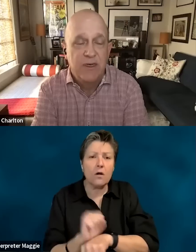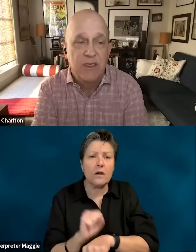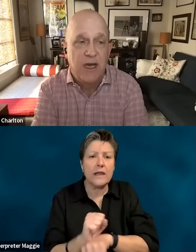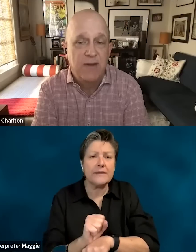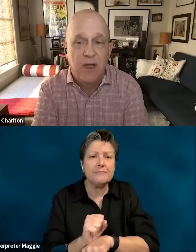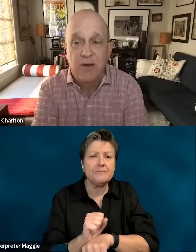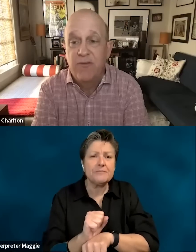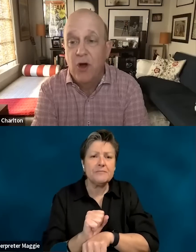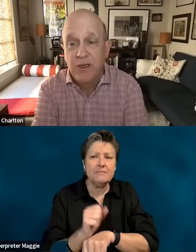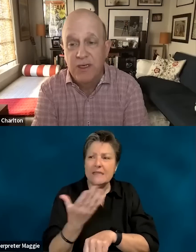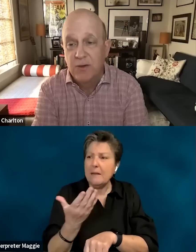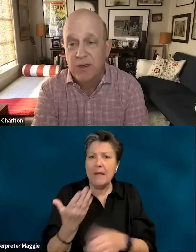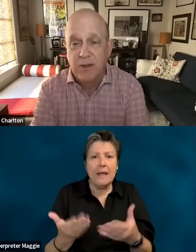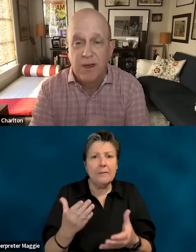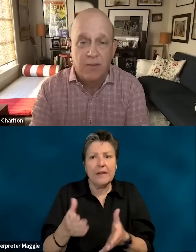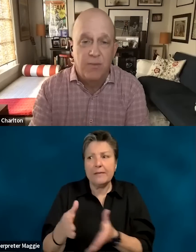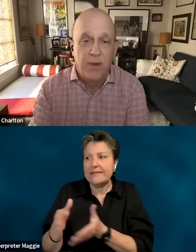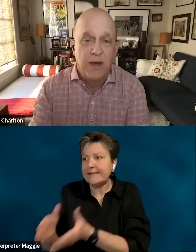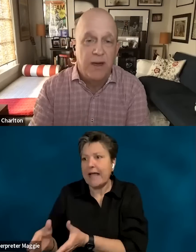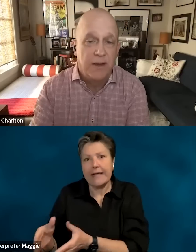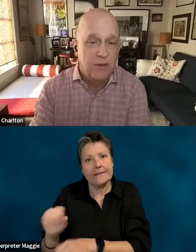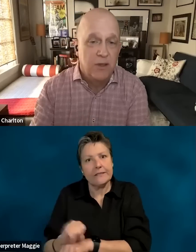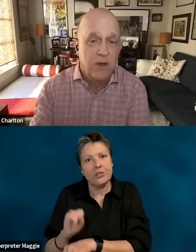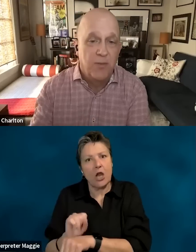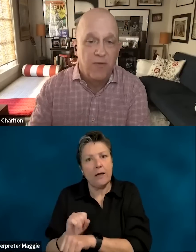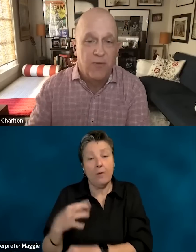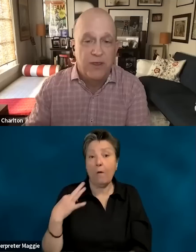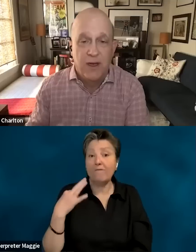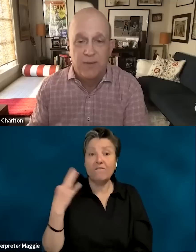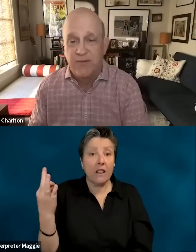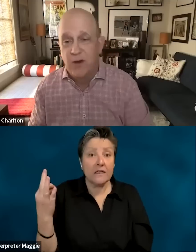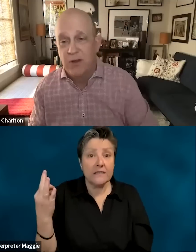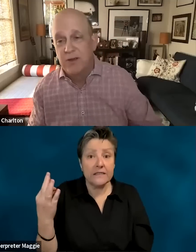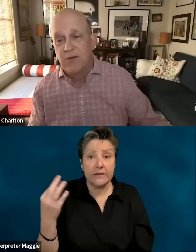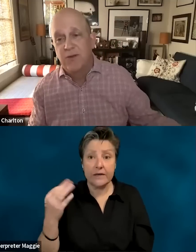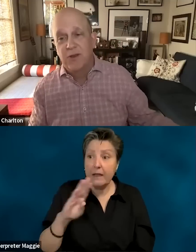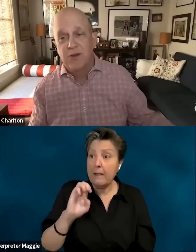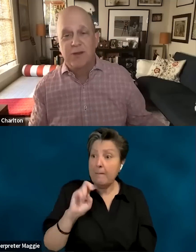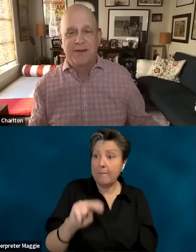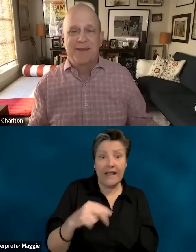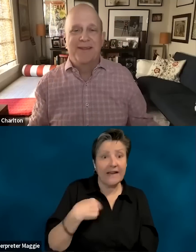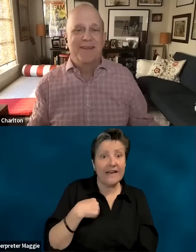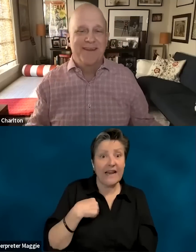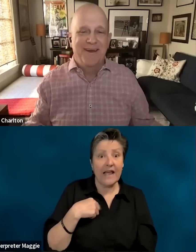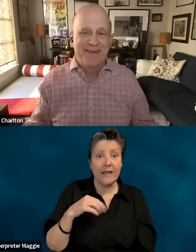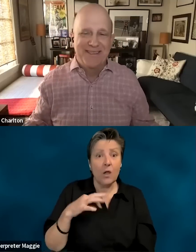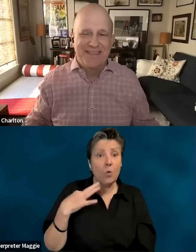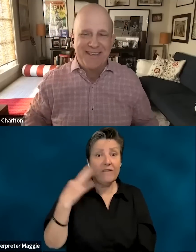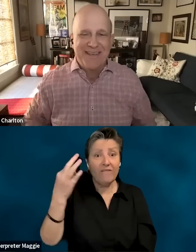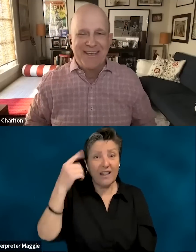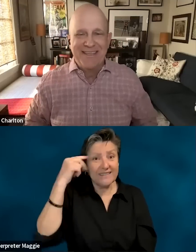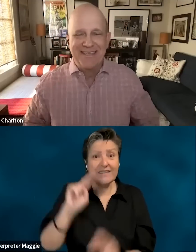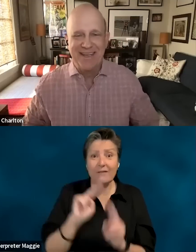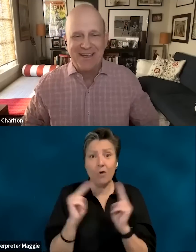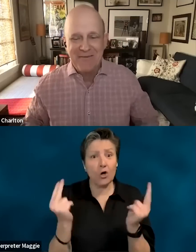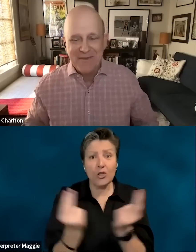even a sideline volunteering, like Ben and I took up our free time and volunteered for the union, you know, it's like.